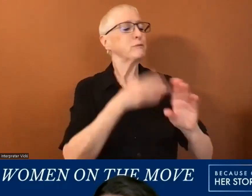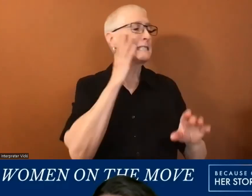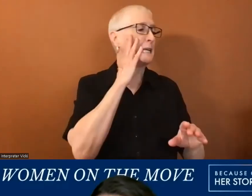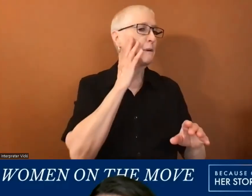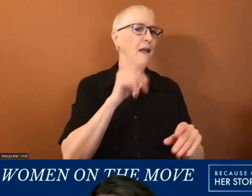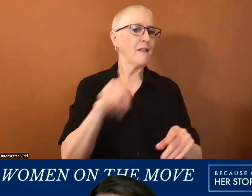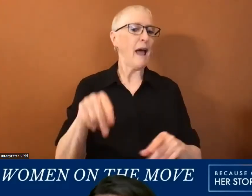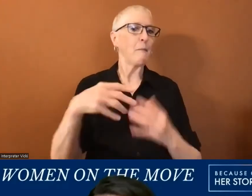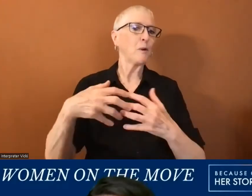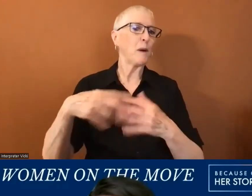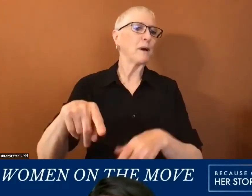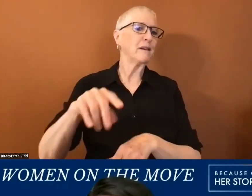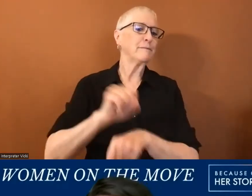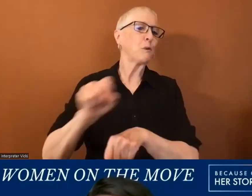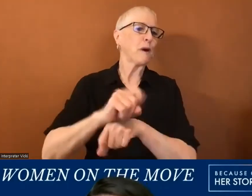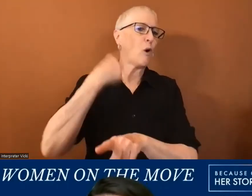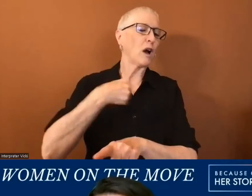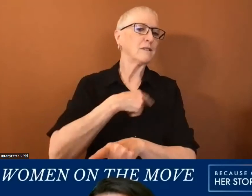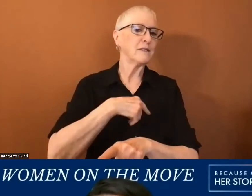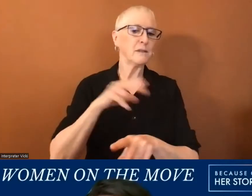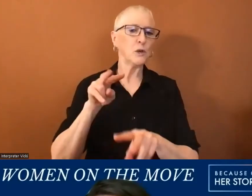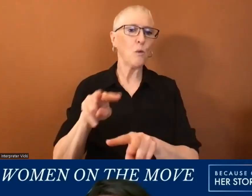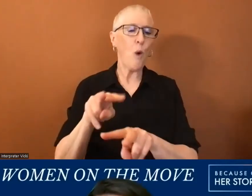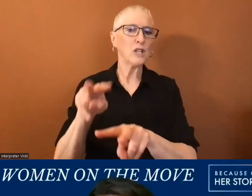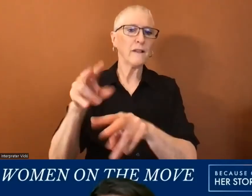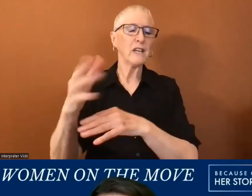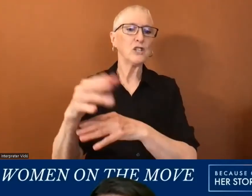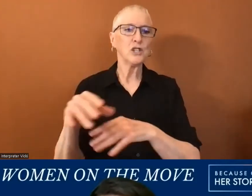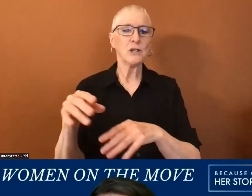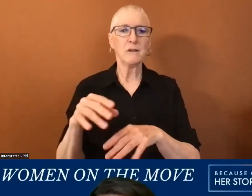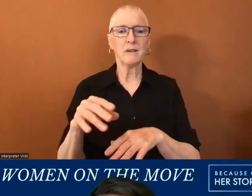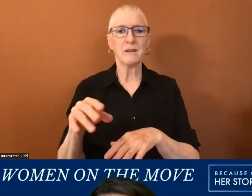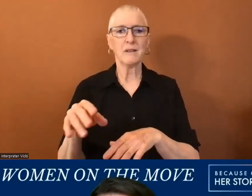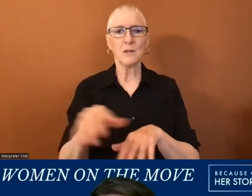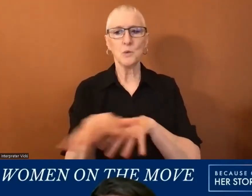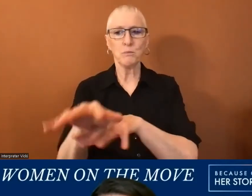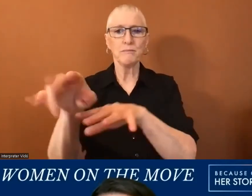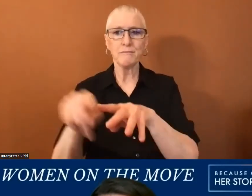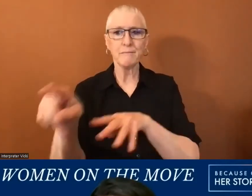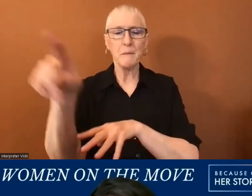for us and watching the fish move upstream. >>Shelby: That's really cool. You're using sonar technology.